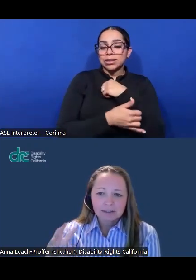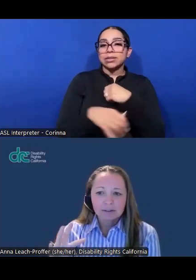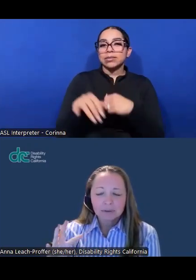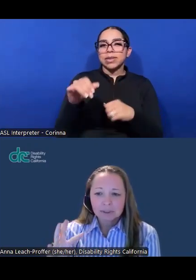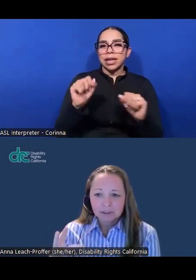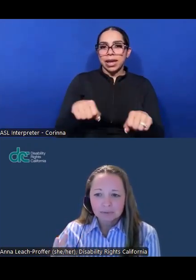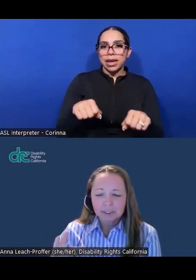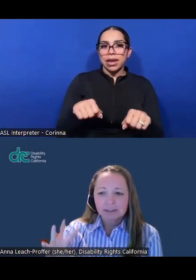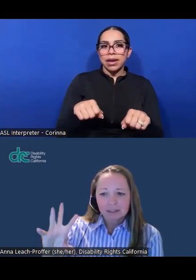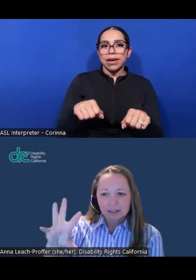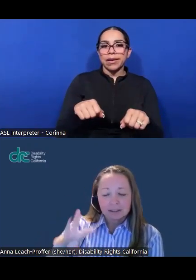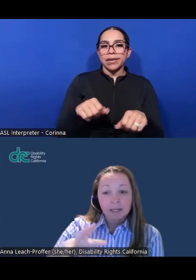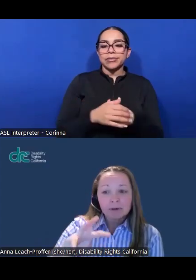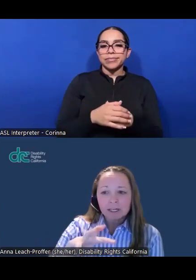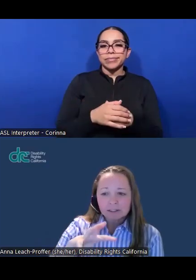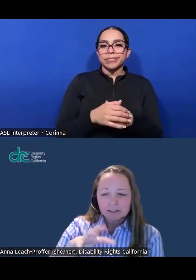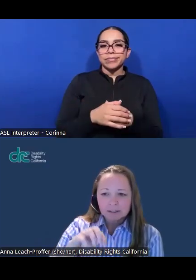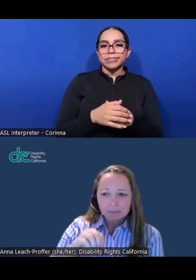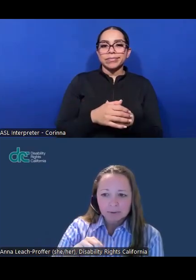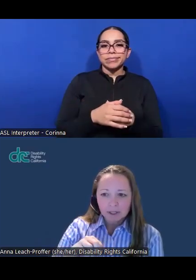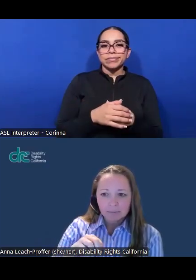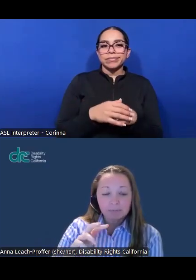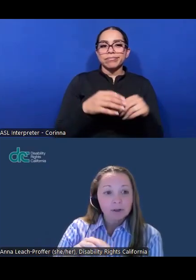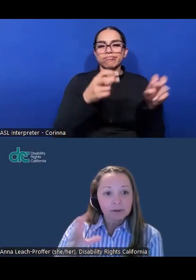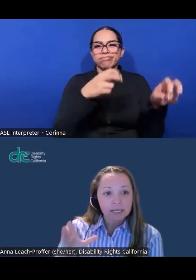into a different, type of IHSS program called the